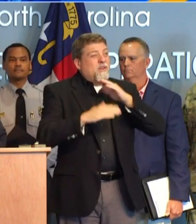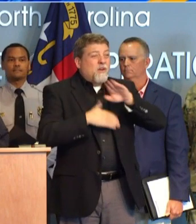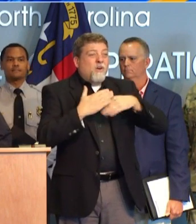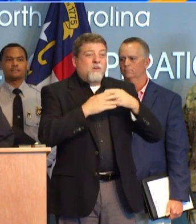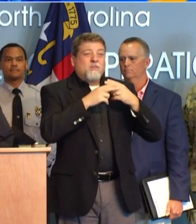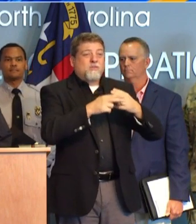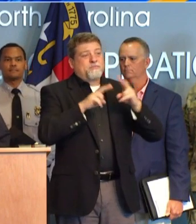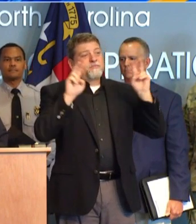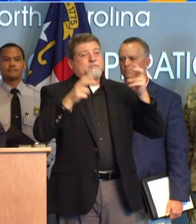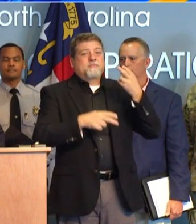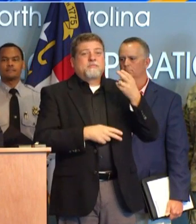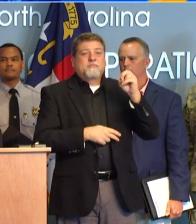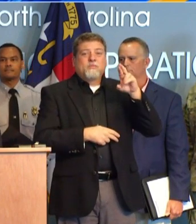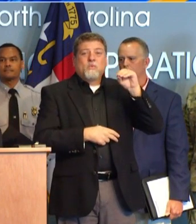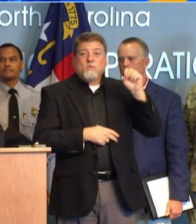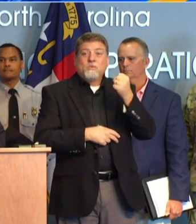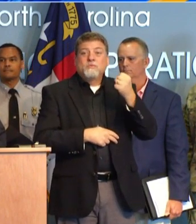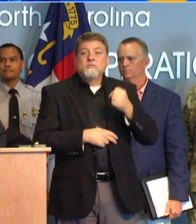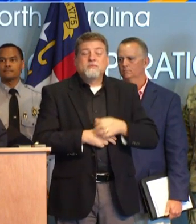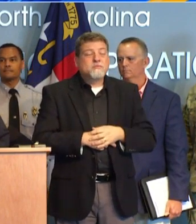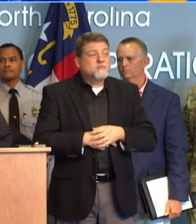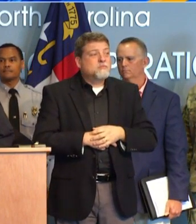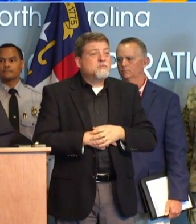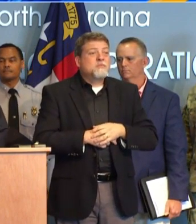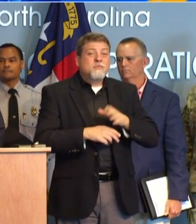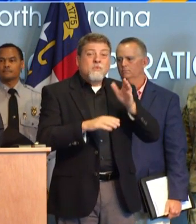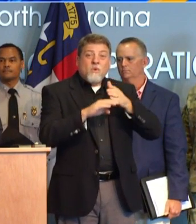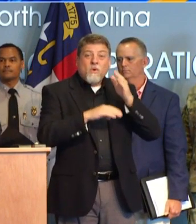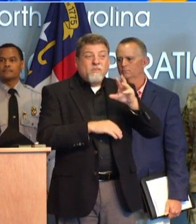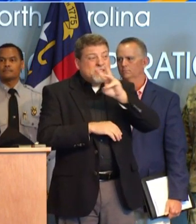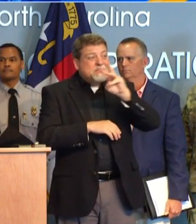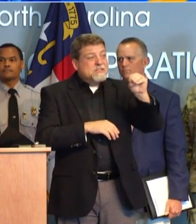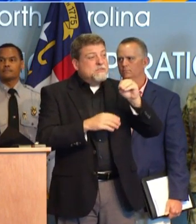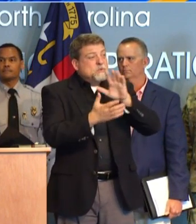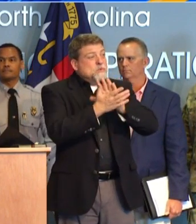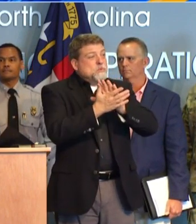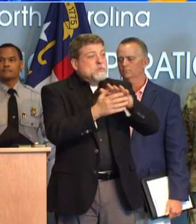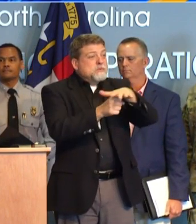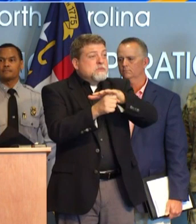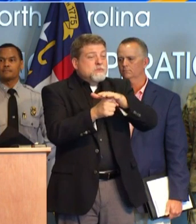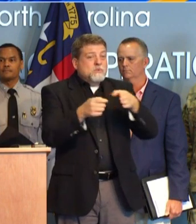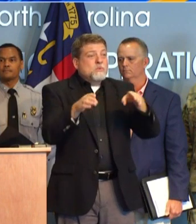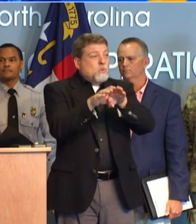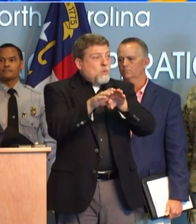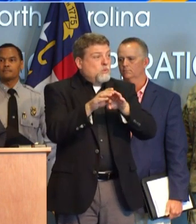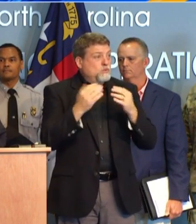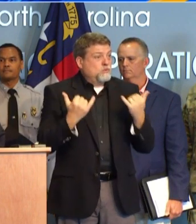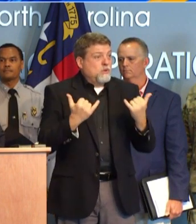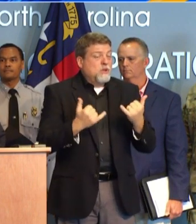AND FOR ALL OF THE HEROES WHO REPORT TO WORK FOR CRITICAL JOBS, NO MATTER WHAT THE